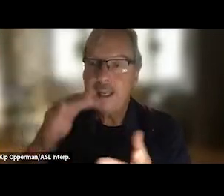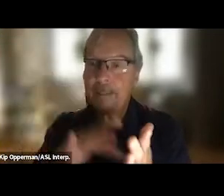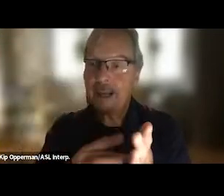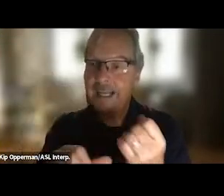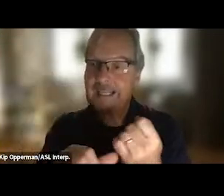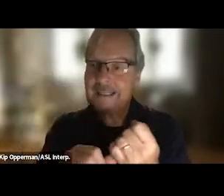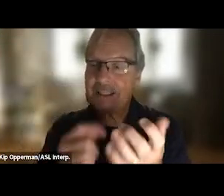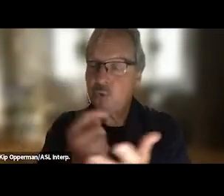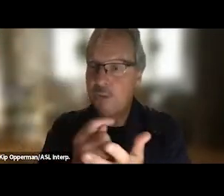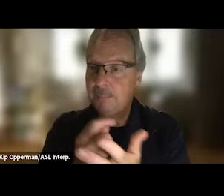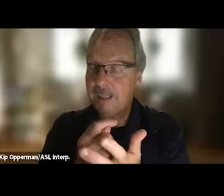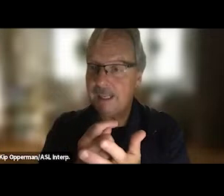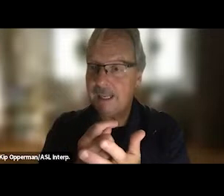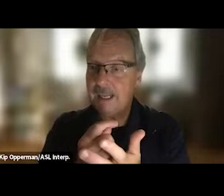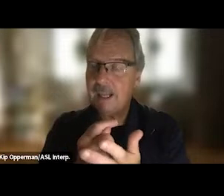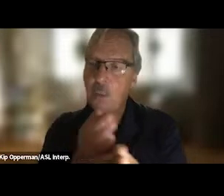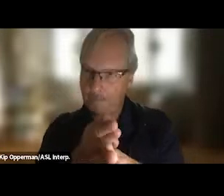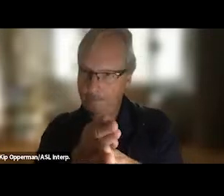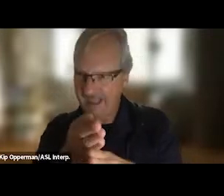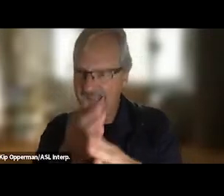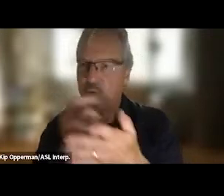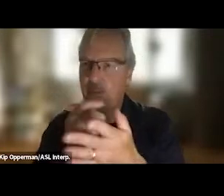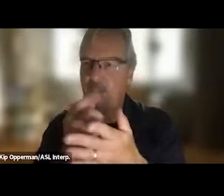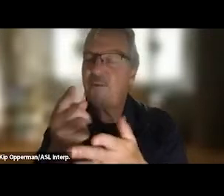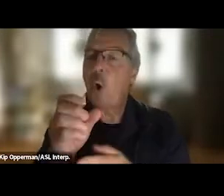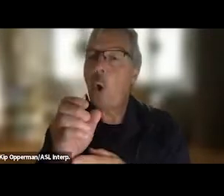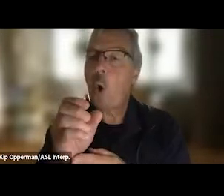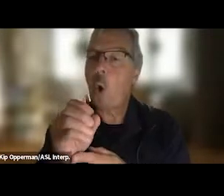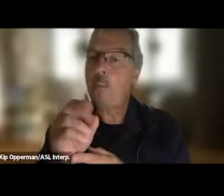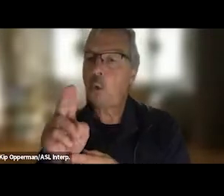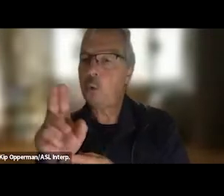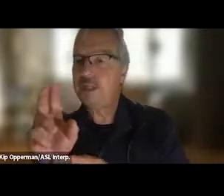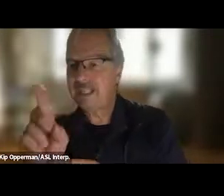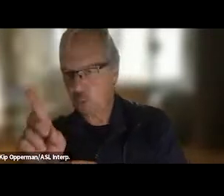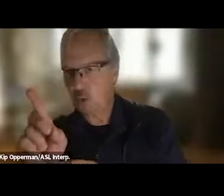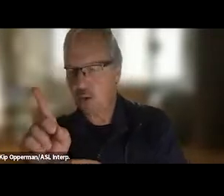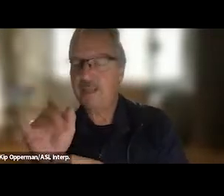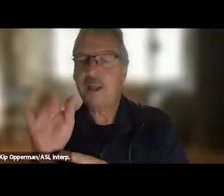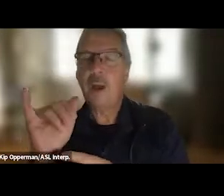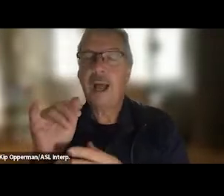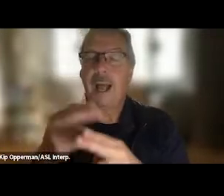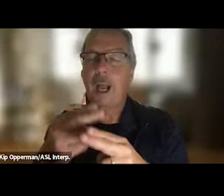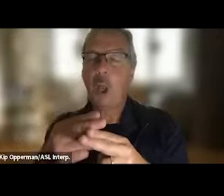they are actually the main treatment for opioid use disorder. And that's why I refer to them as MOUD throughout my talk.